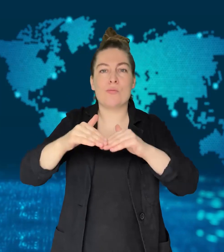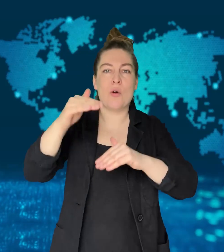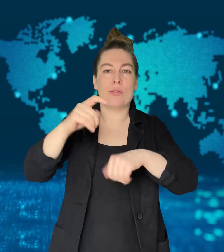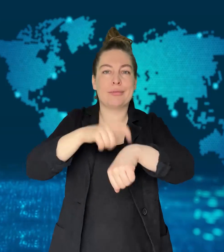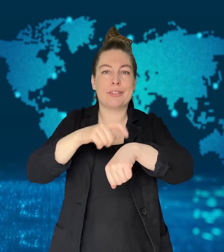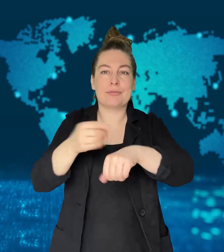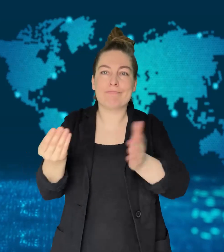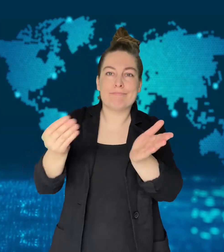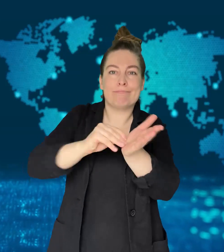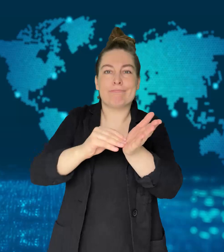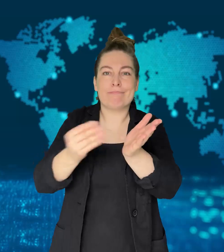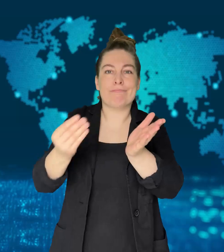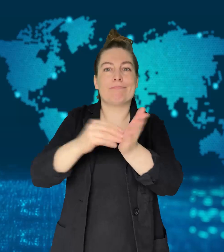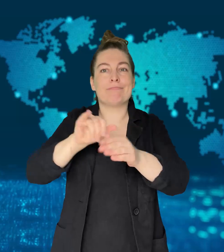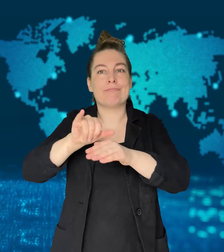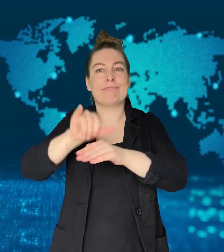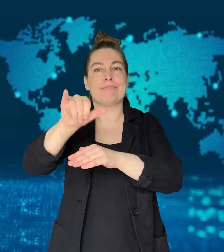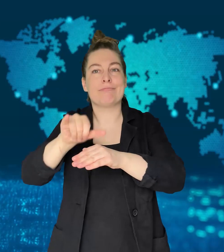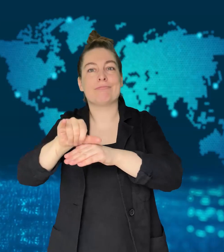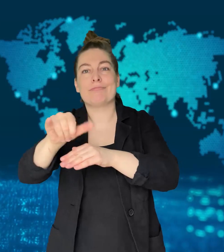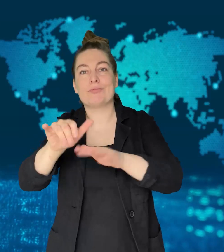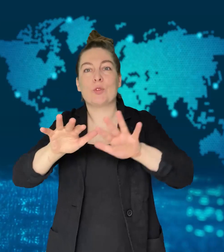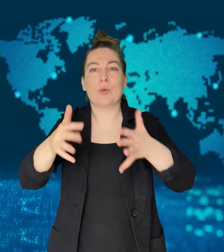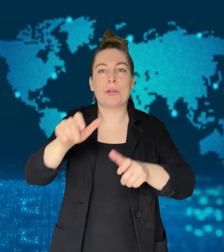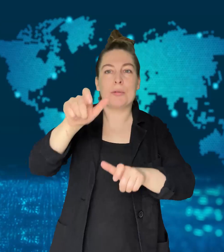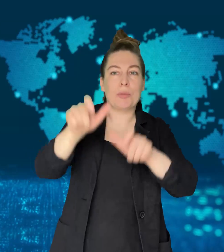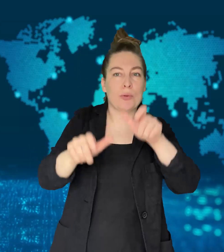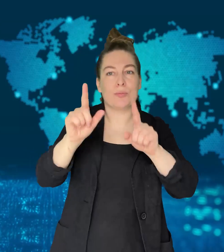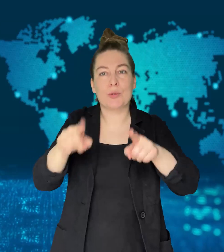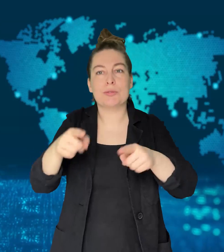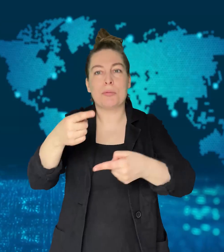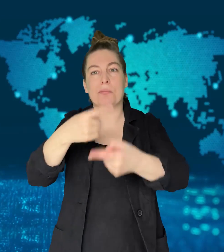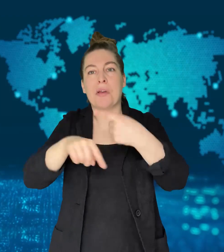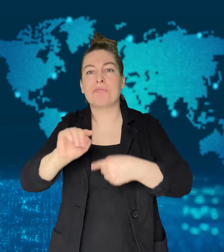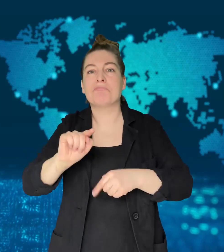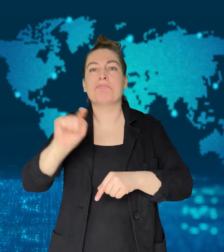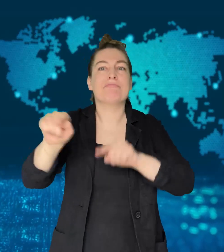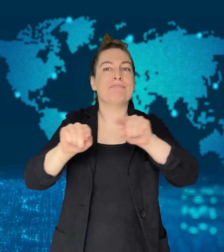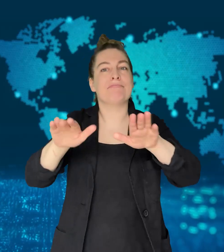a huge amount of travel.